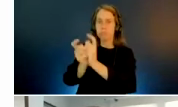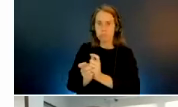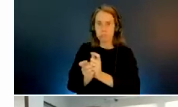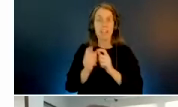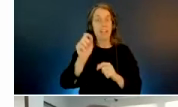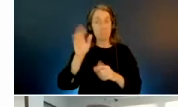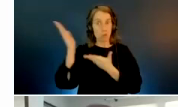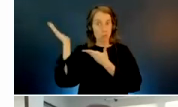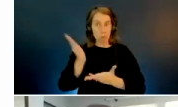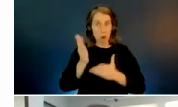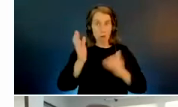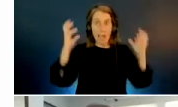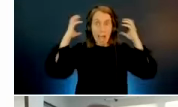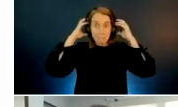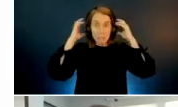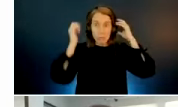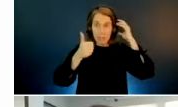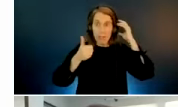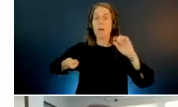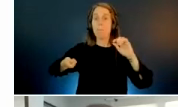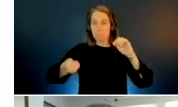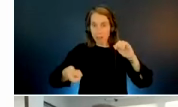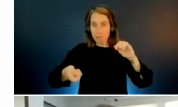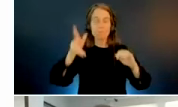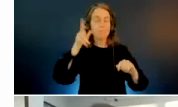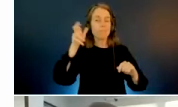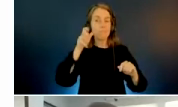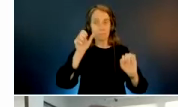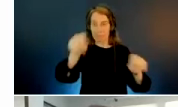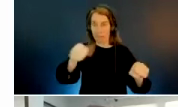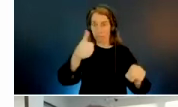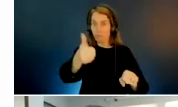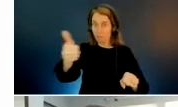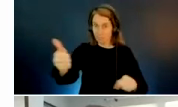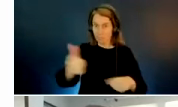they're very very accessible i think they're a vast improvement over what we had